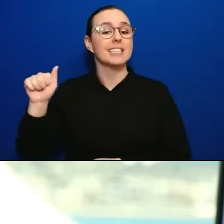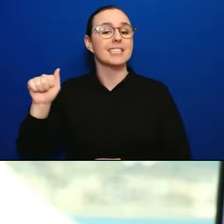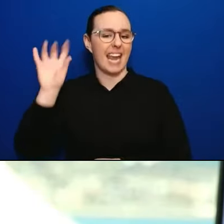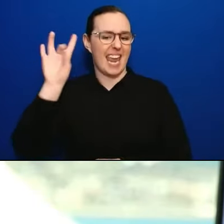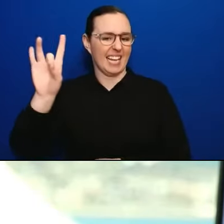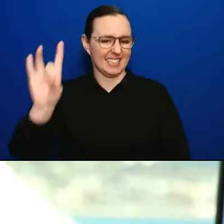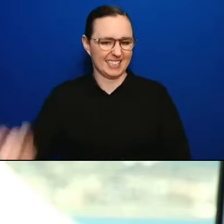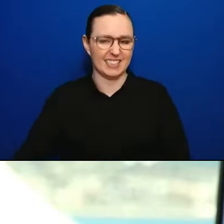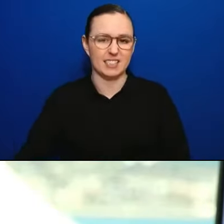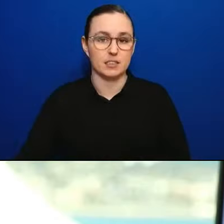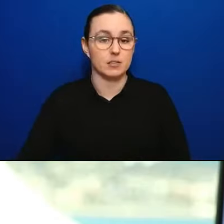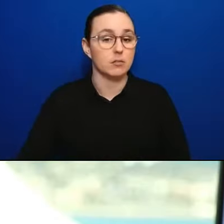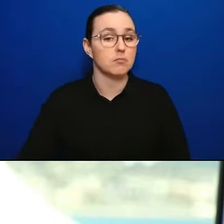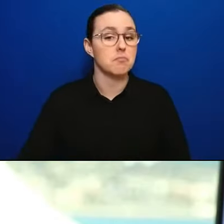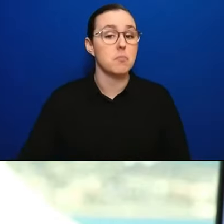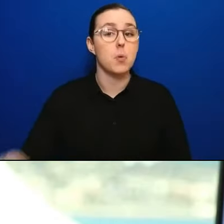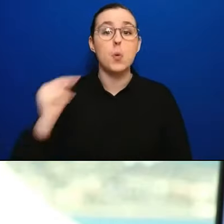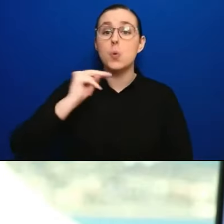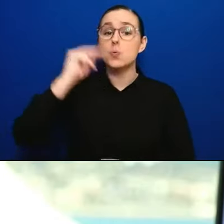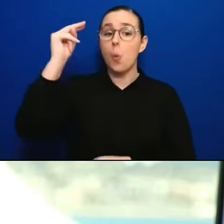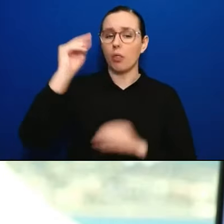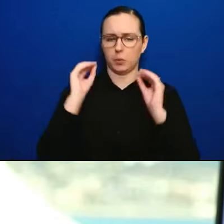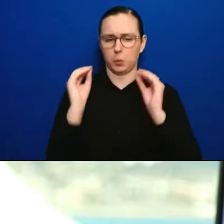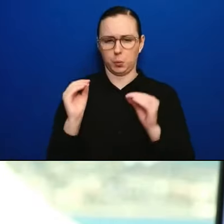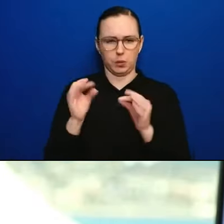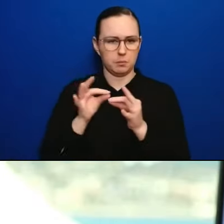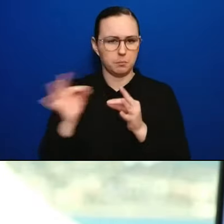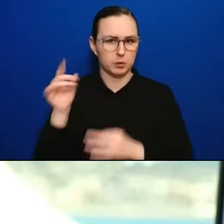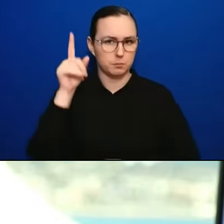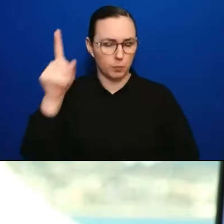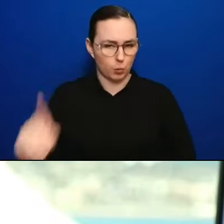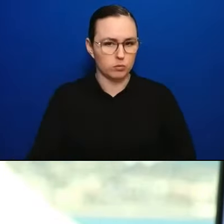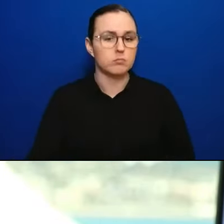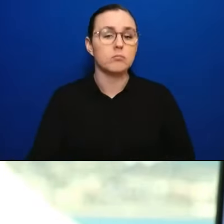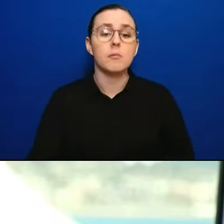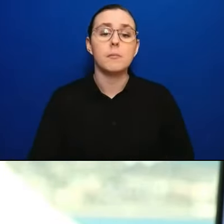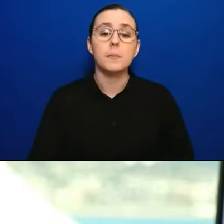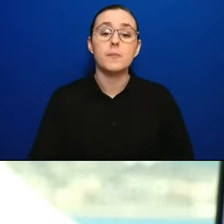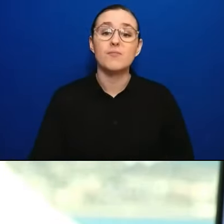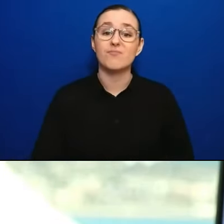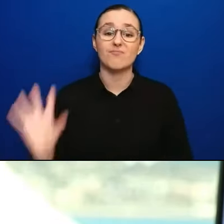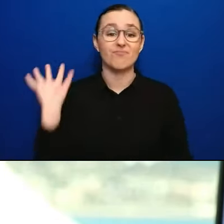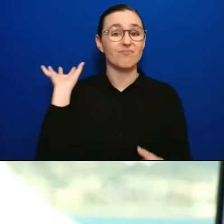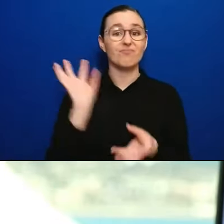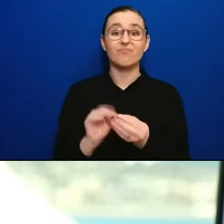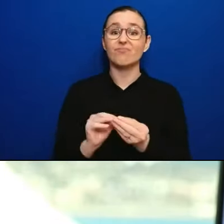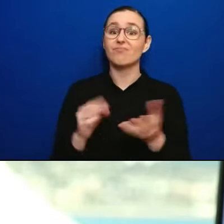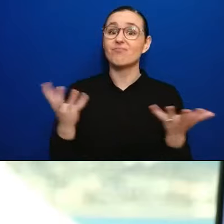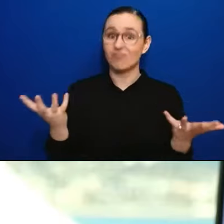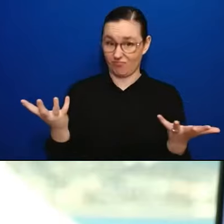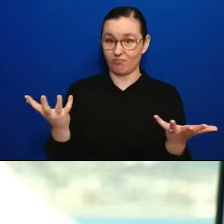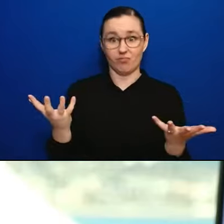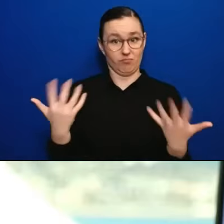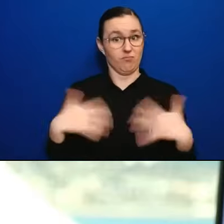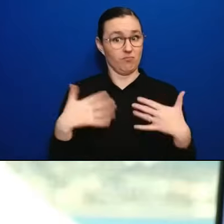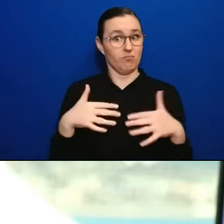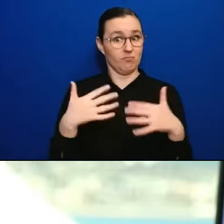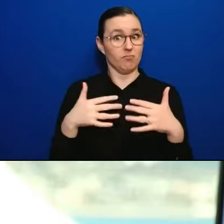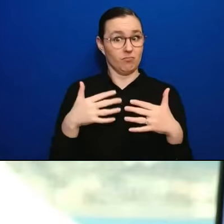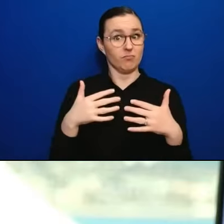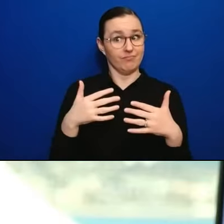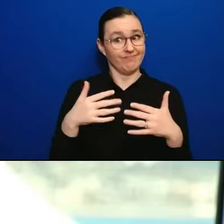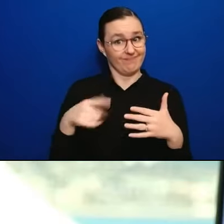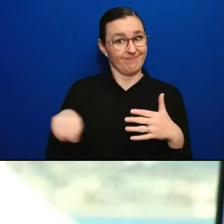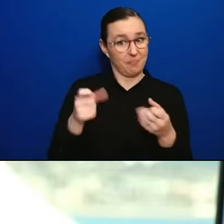Health 171 Island Health 8 in